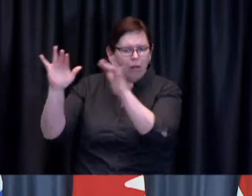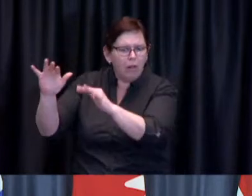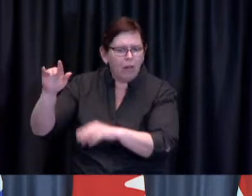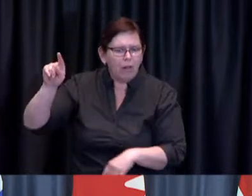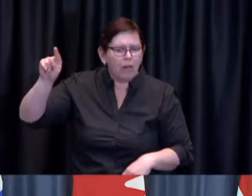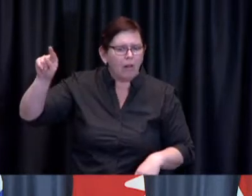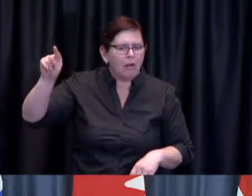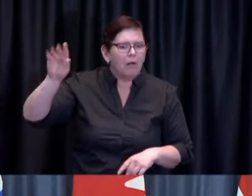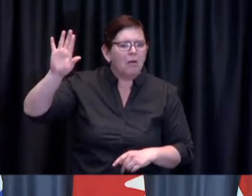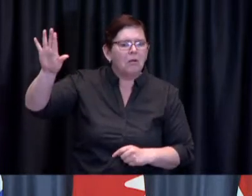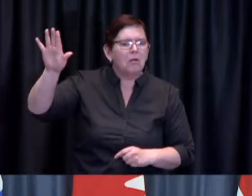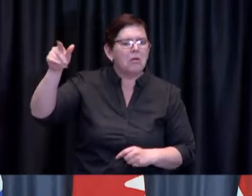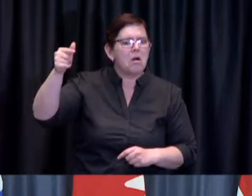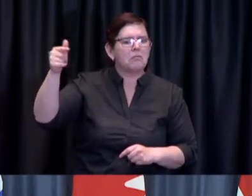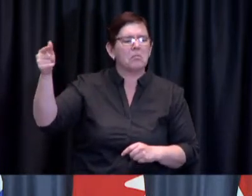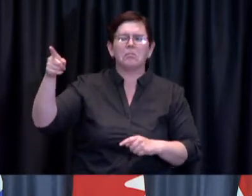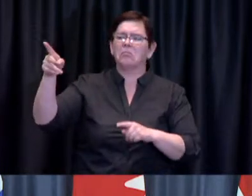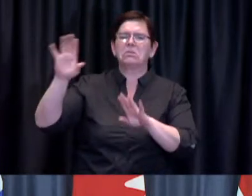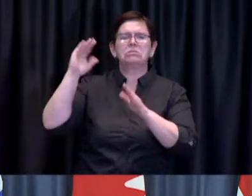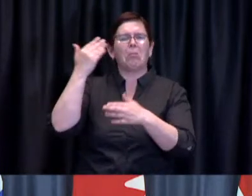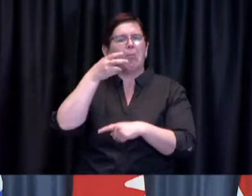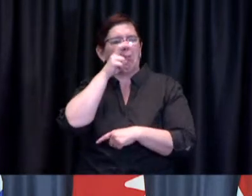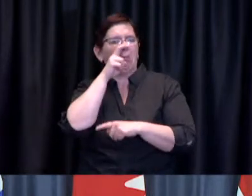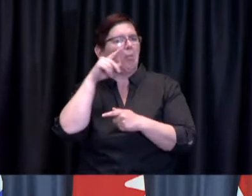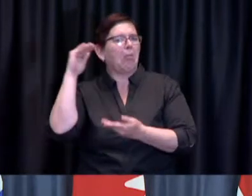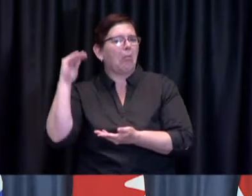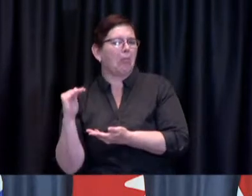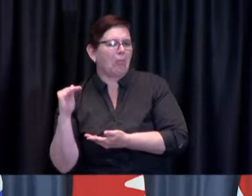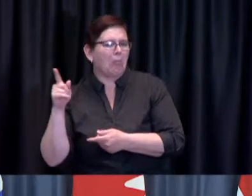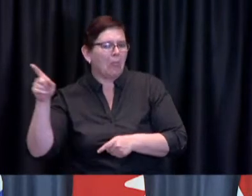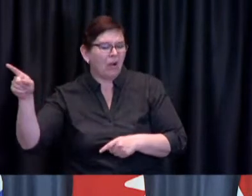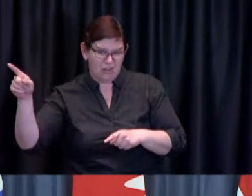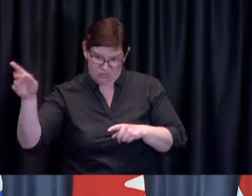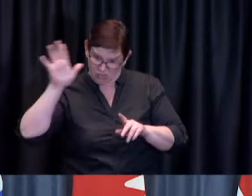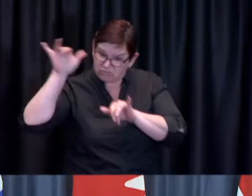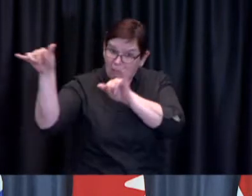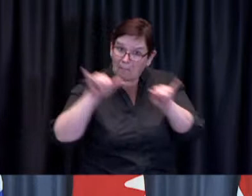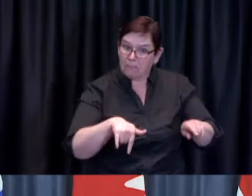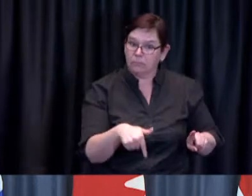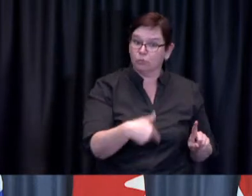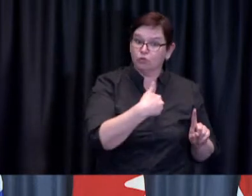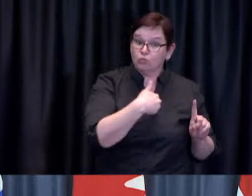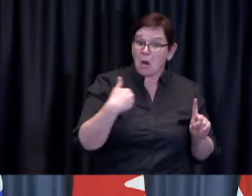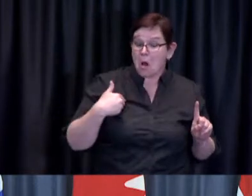done safely here in Toronto either at some point game seven say during this series or later on in